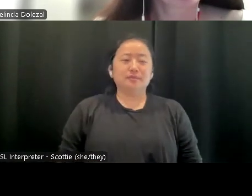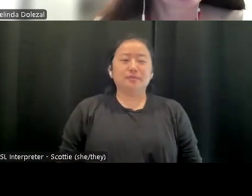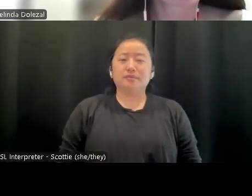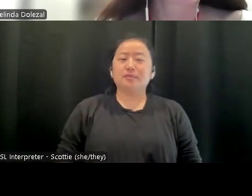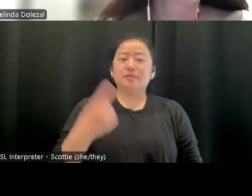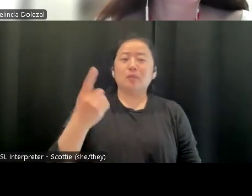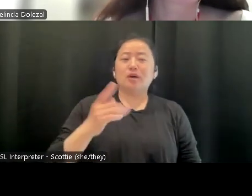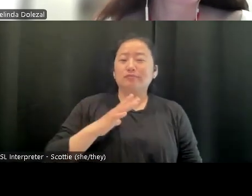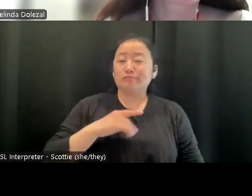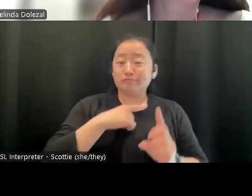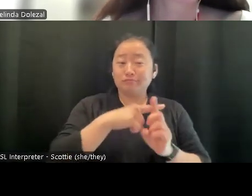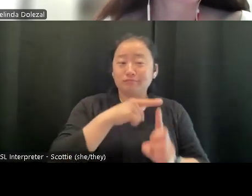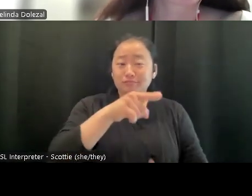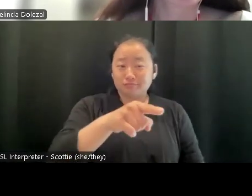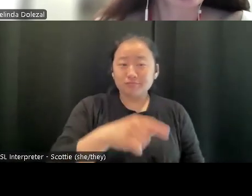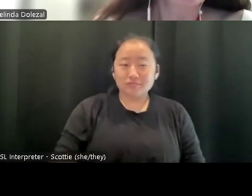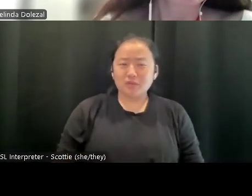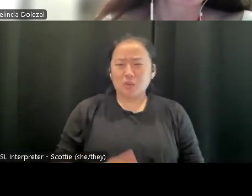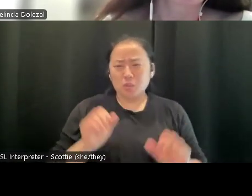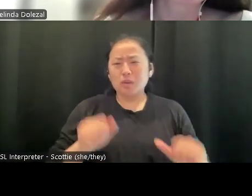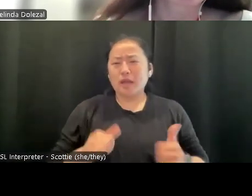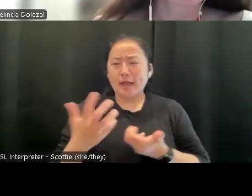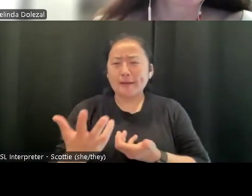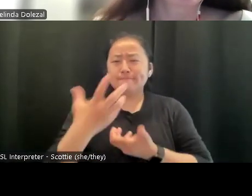running is its inclusivity. It providing the opportunity